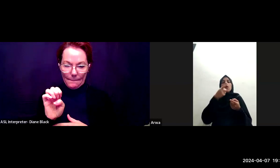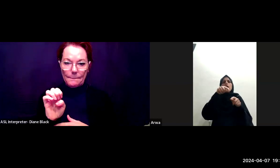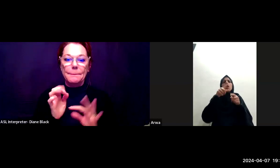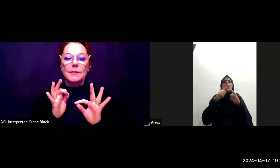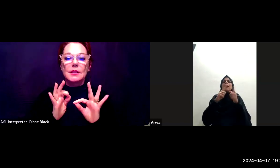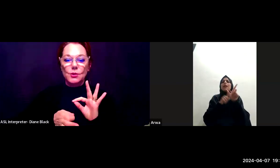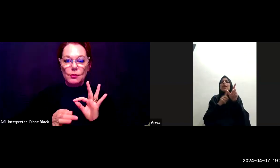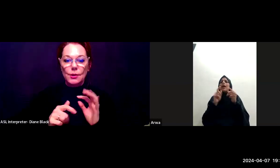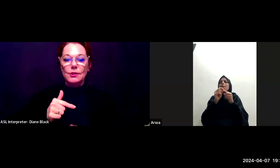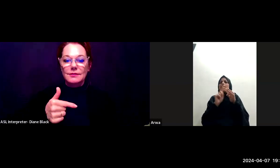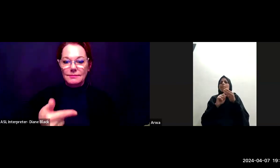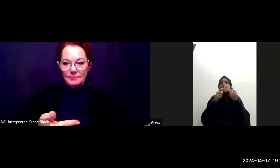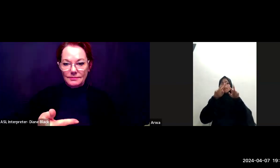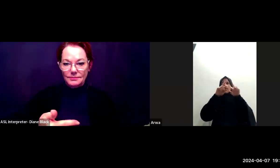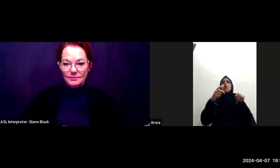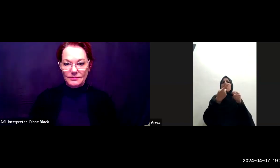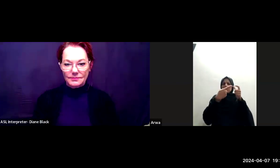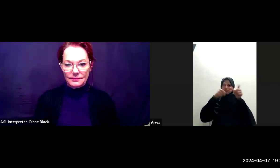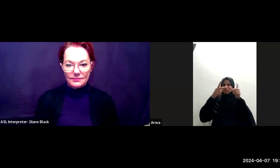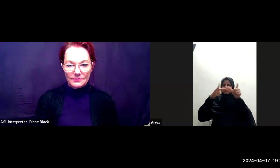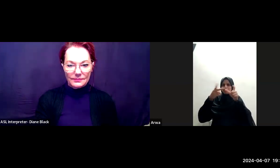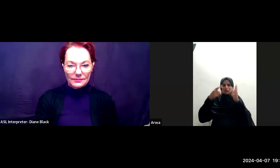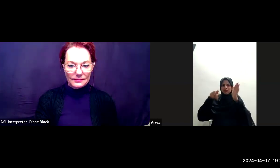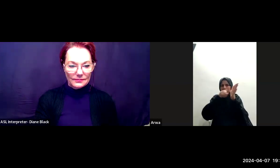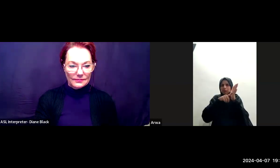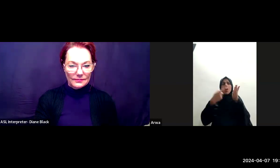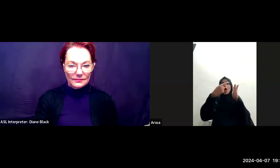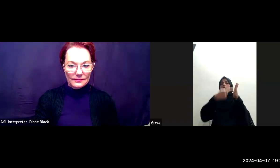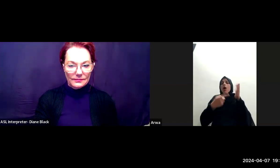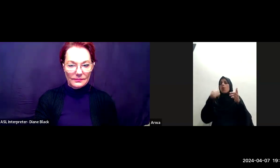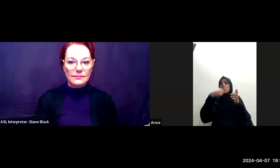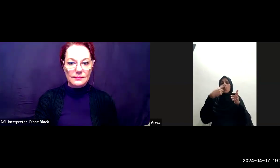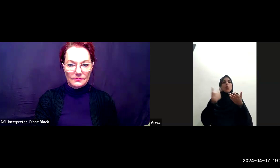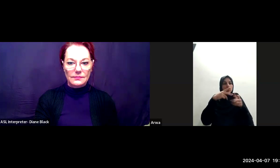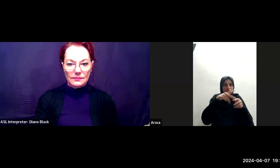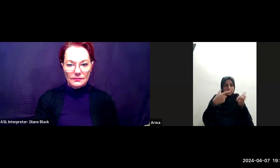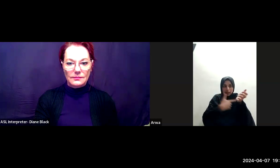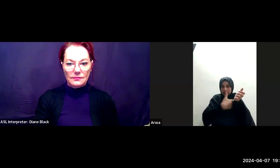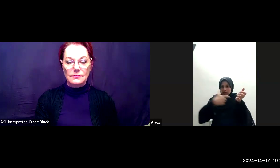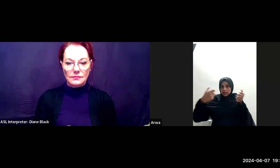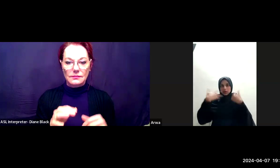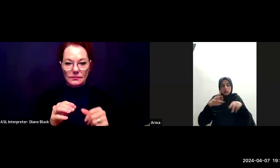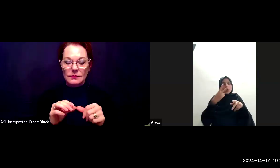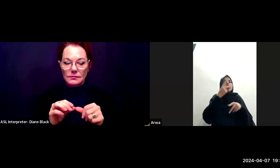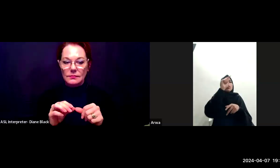is affected whether it is autosomal dominant, autosomal recessive, or X-linked recessive. They can